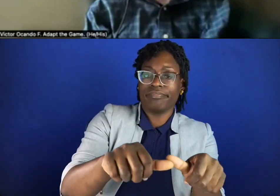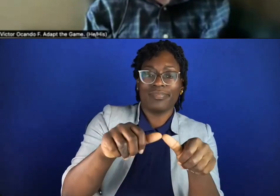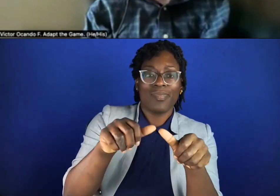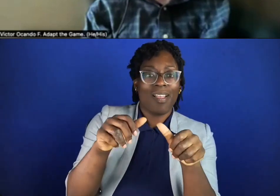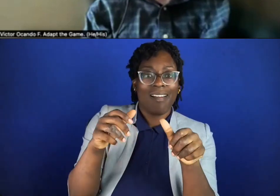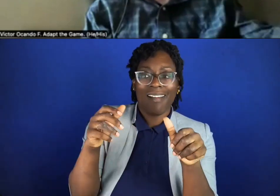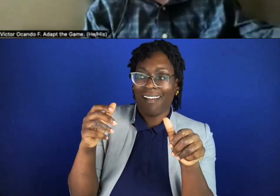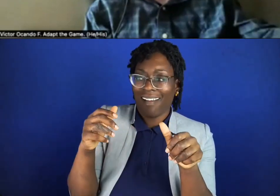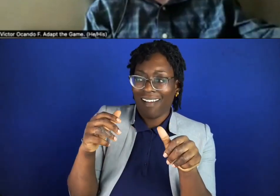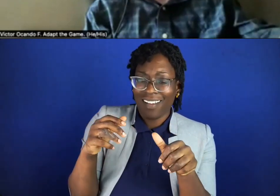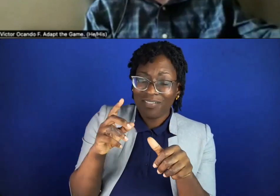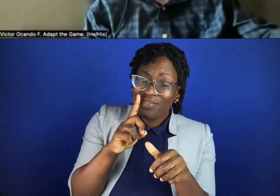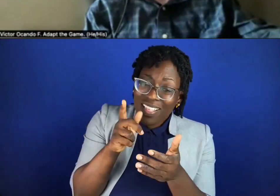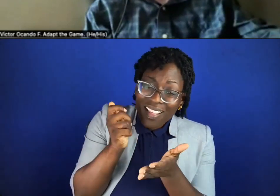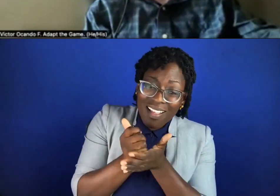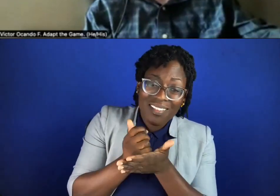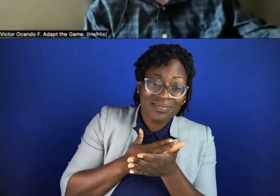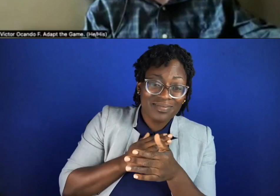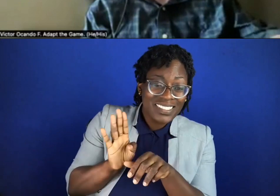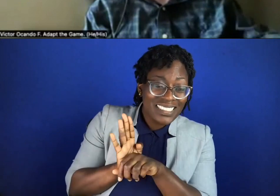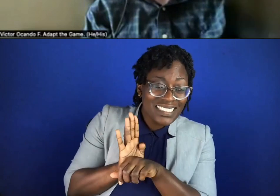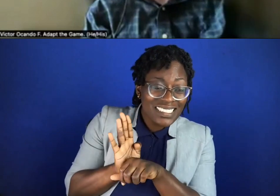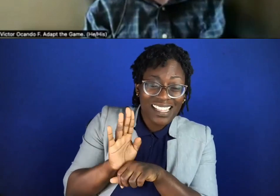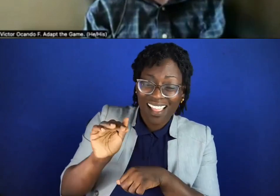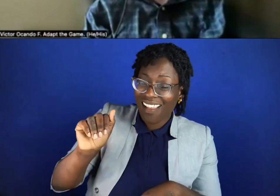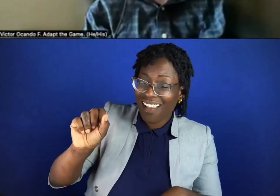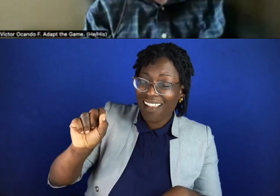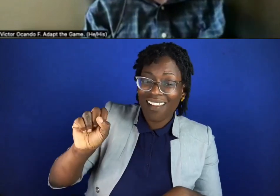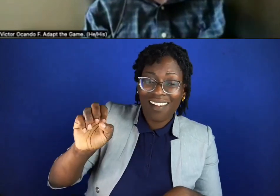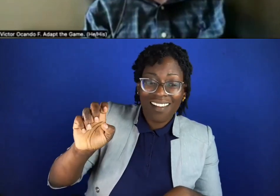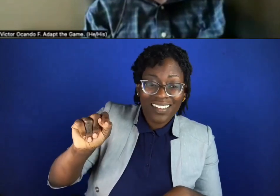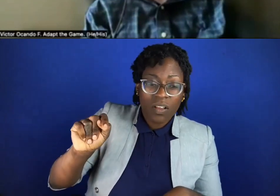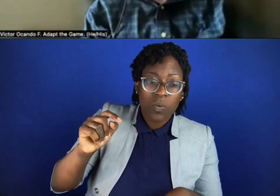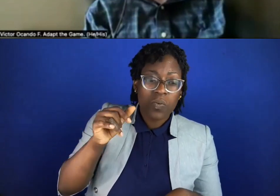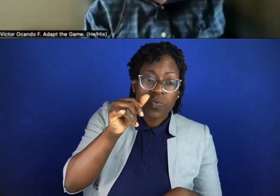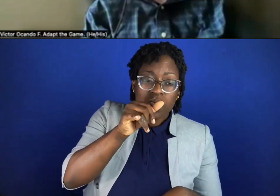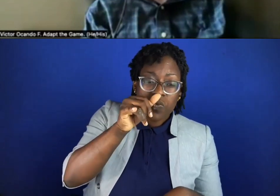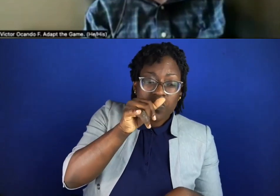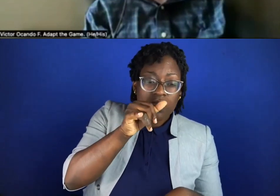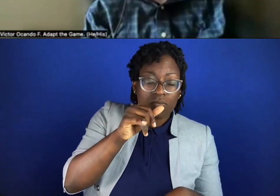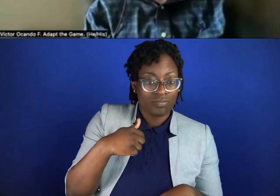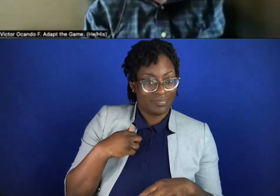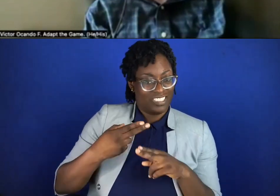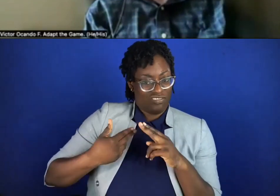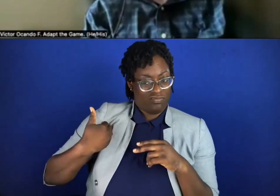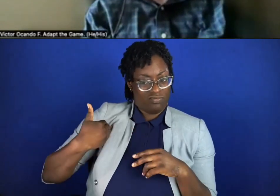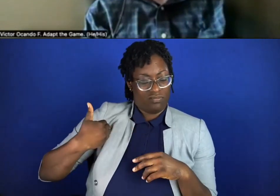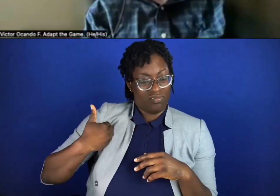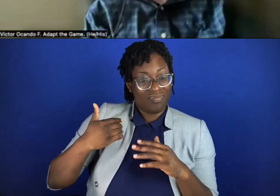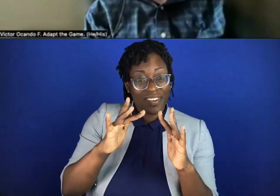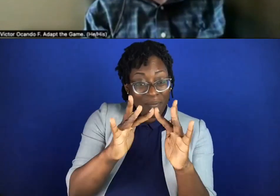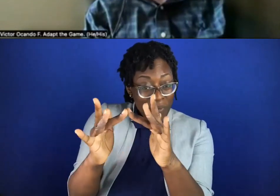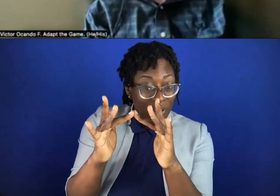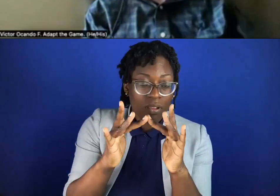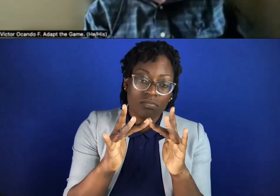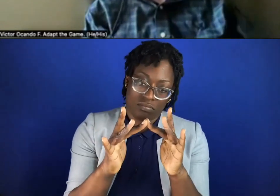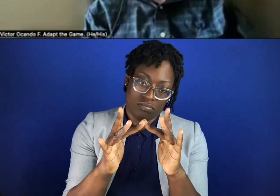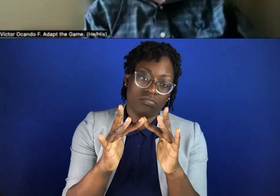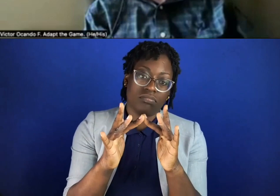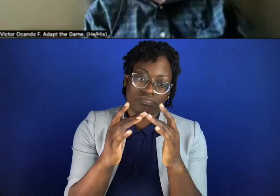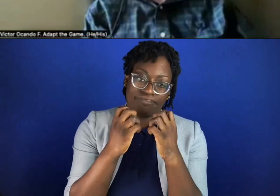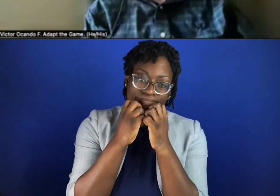I mentioned earlier networking is key. So many times, in my entrepreneurship journey